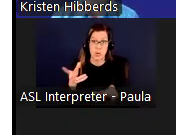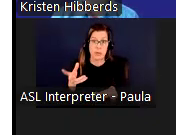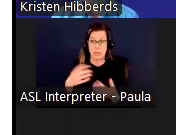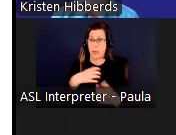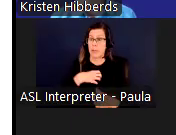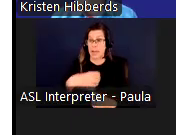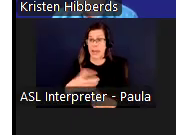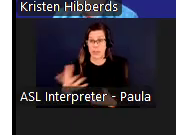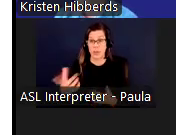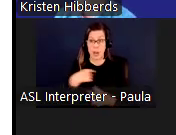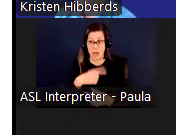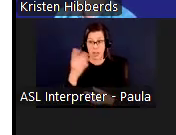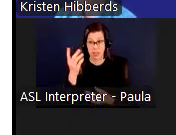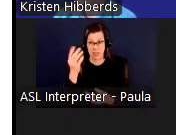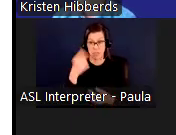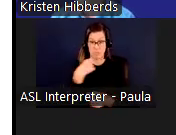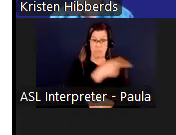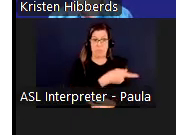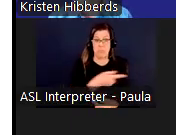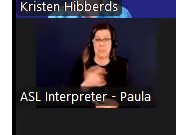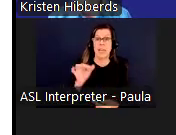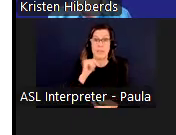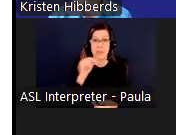Yeah, I might recommend adding that. Yeah, definitely.